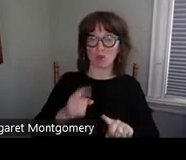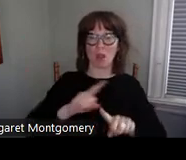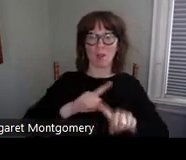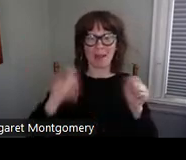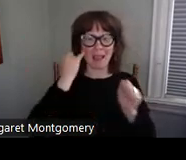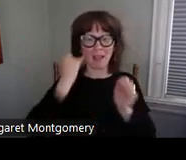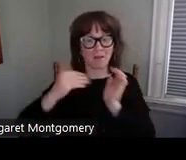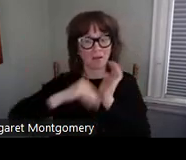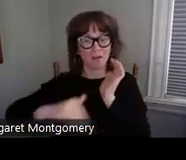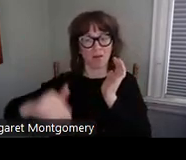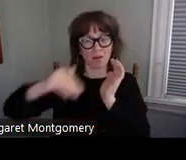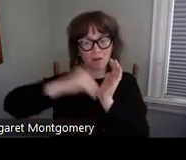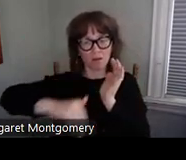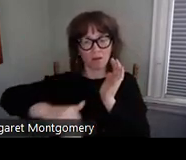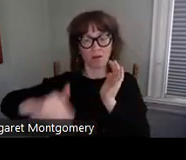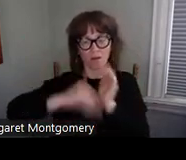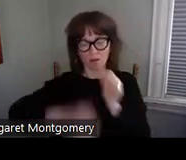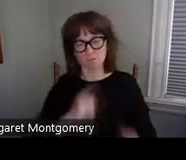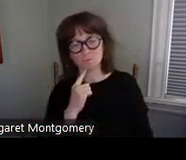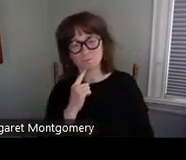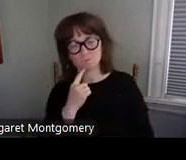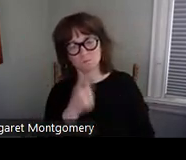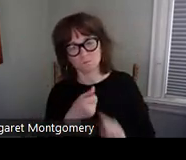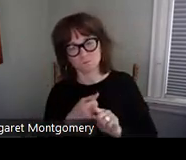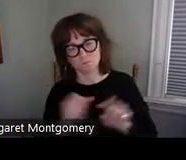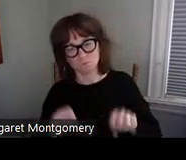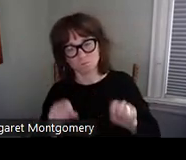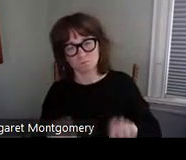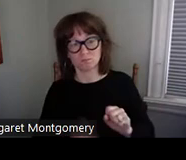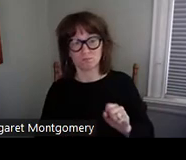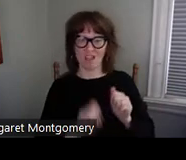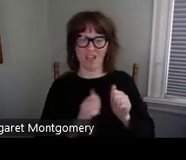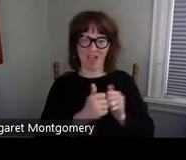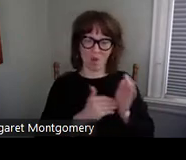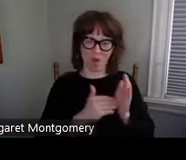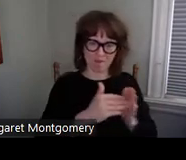12:44:09 Both frequency. How often these behaviors occur in a given period of time and duration,